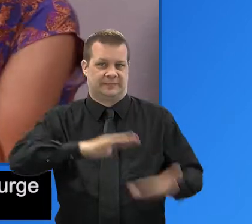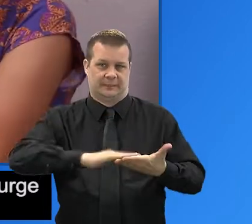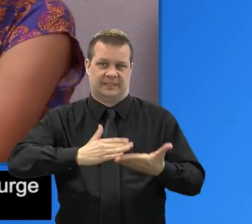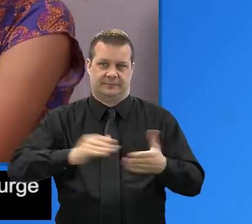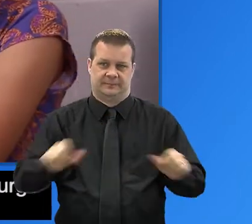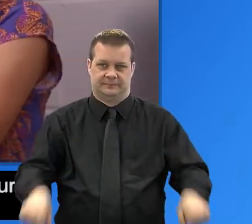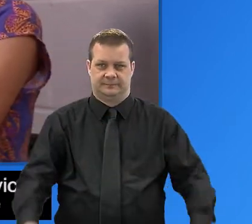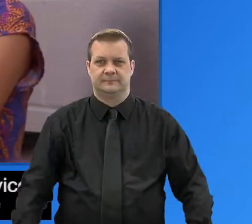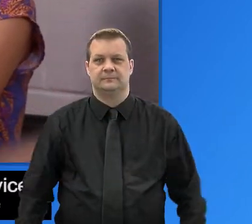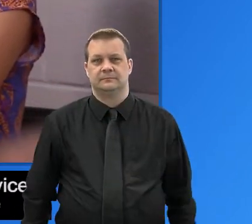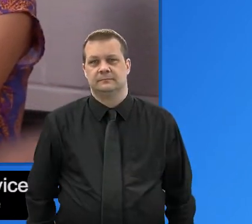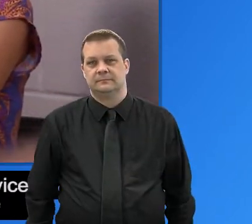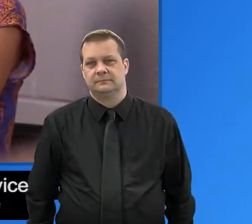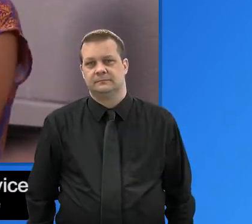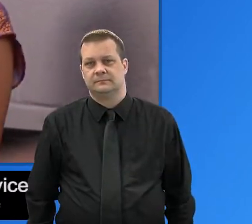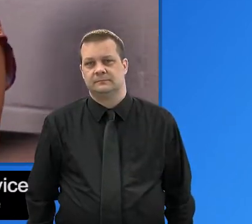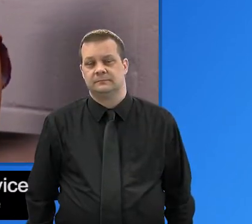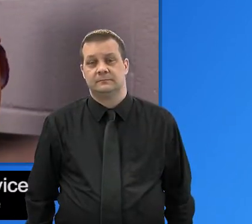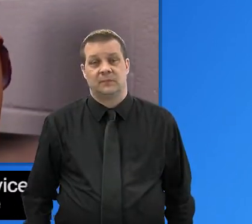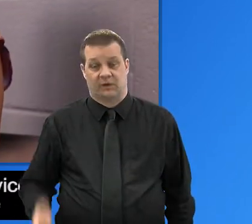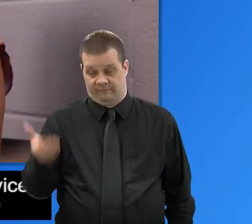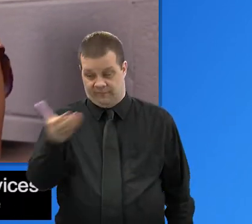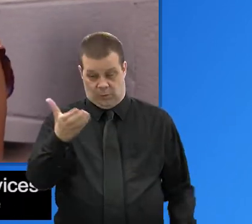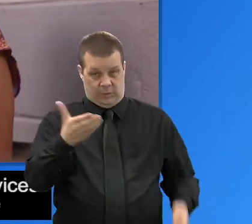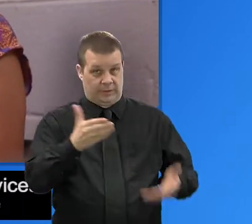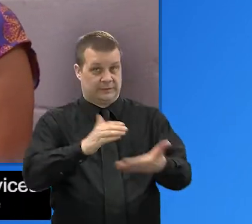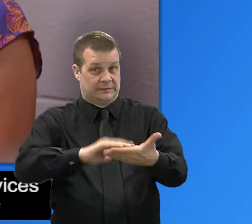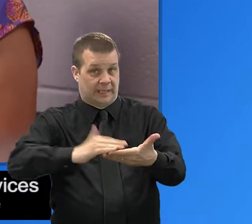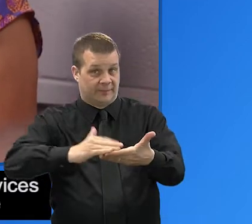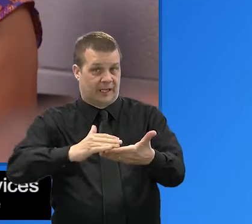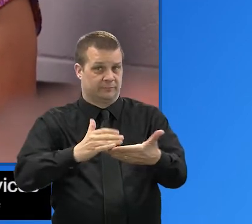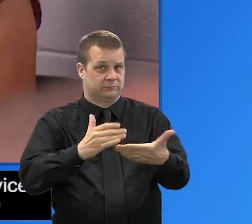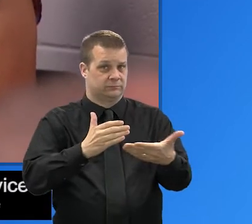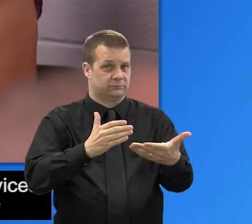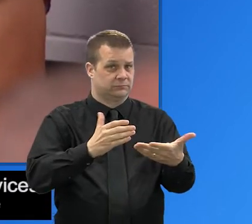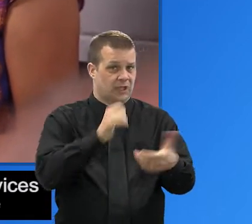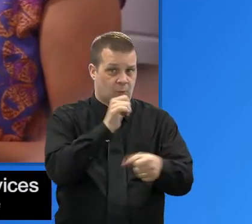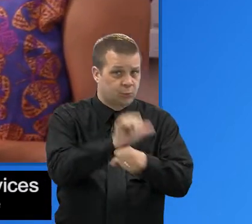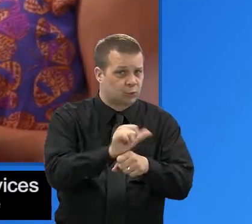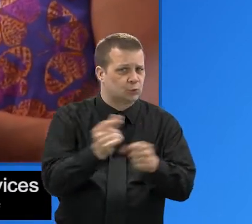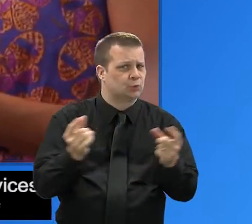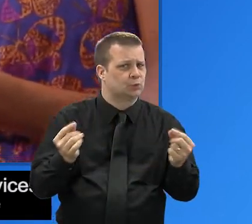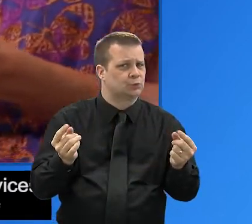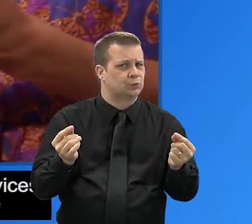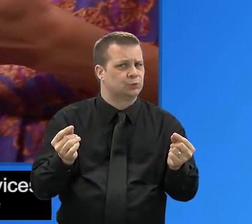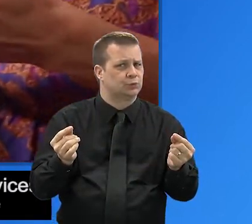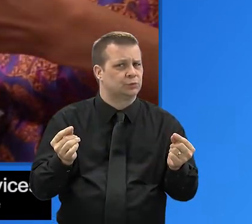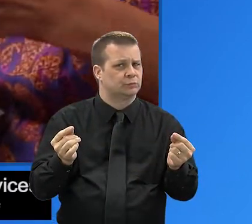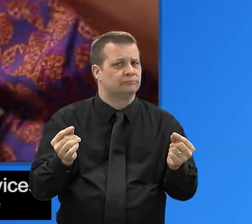Make sure your electronic devices are working. If your electronic devices with batteries are not working,